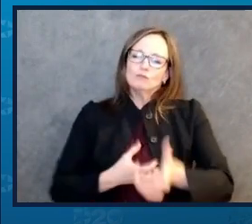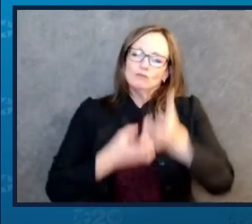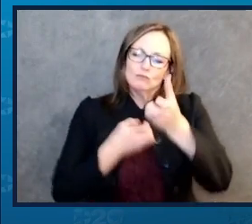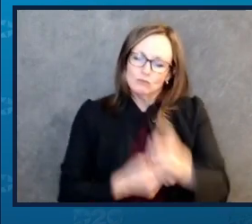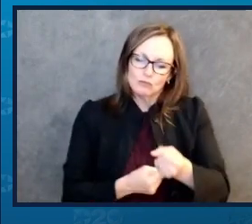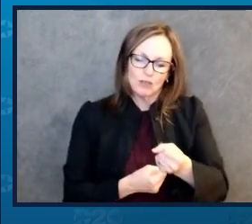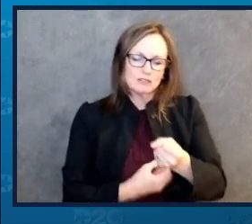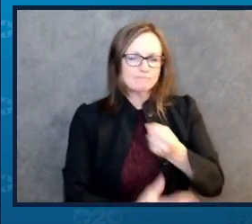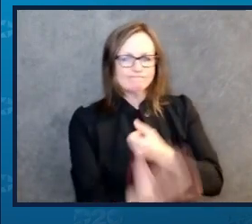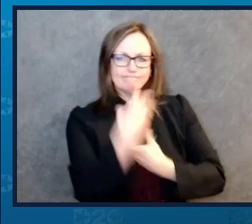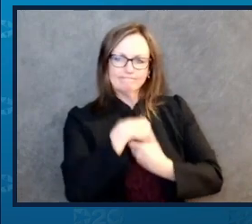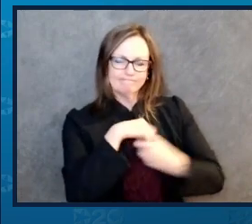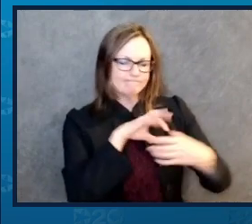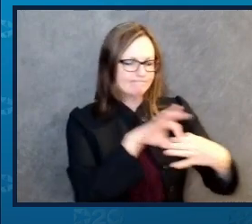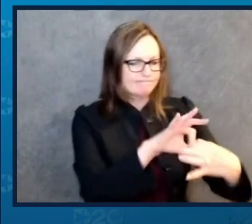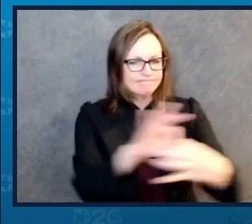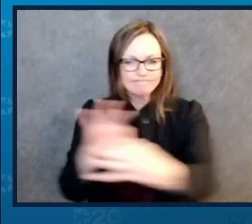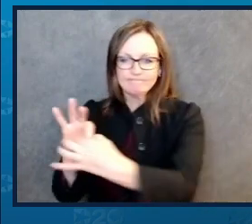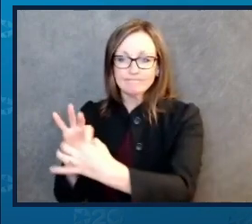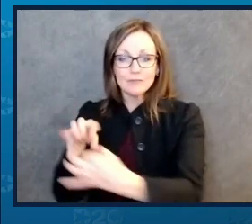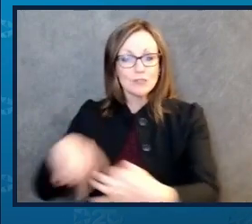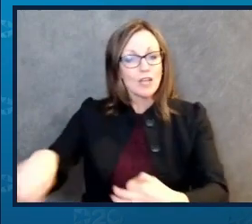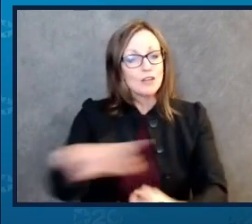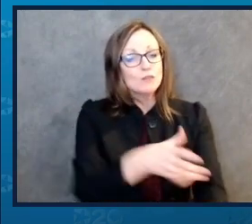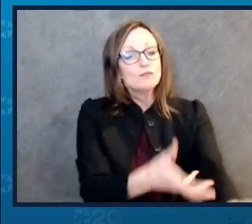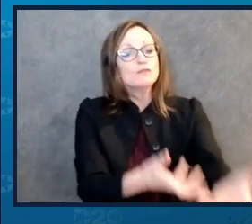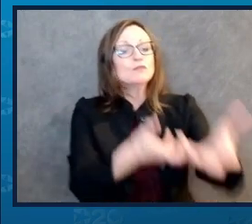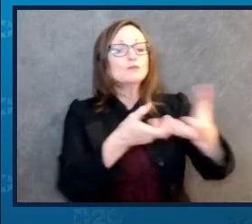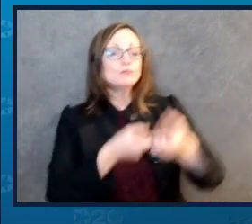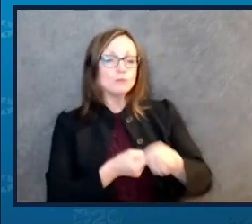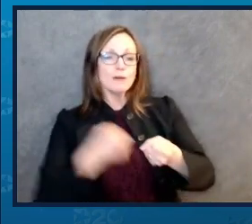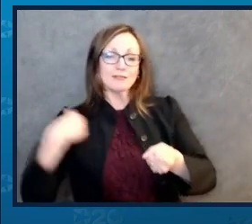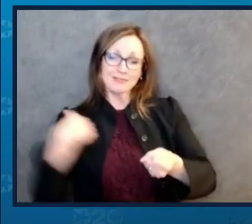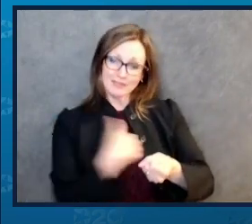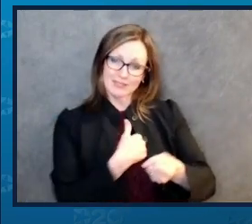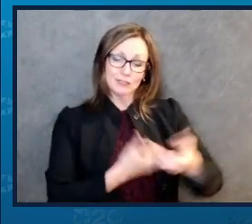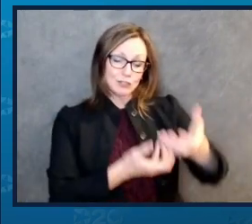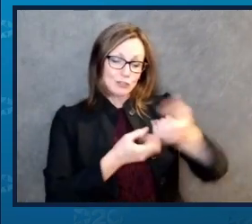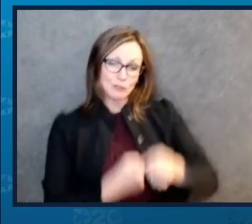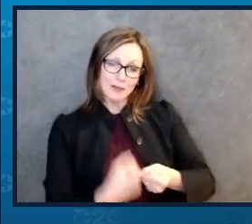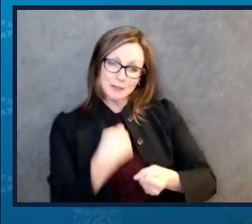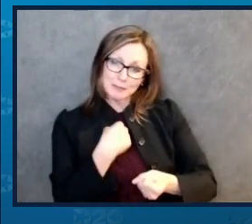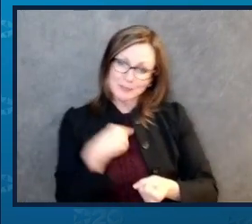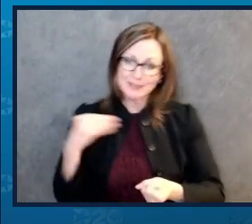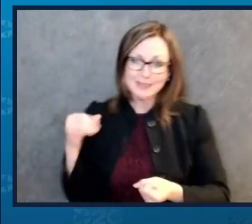THAT WE ASK TO YOU PLACE IN US.